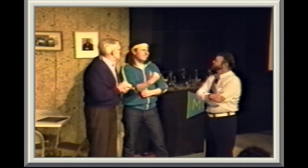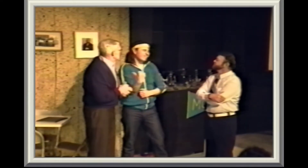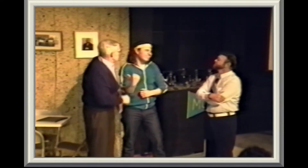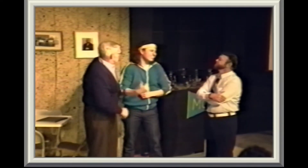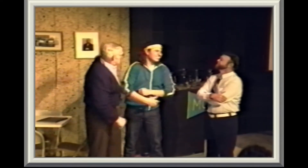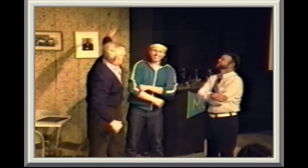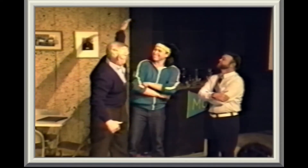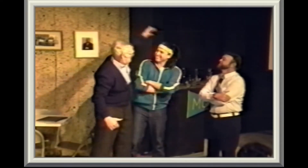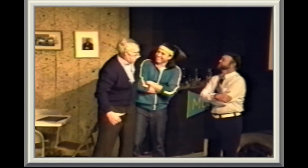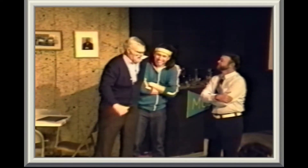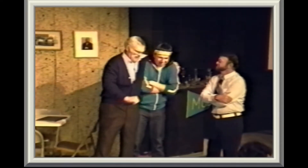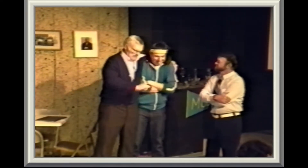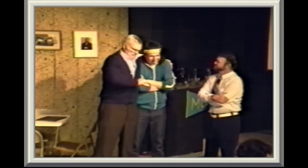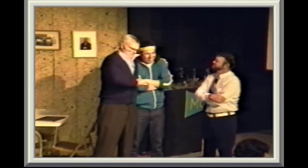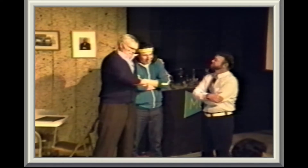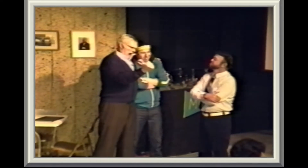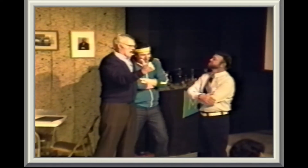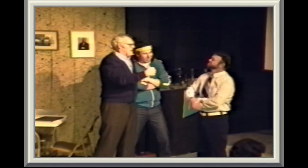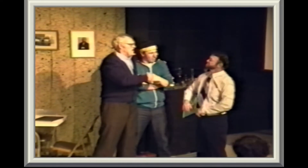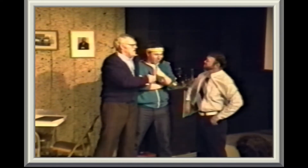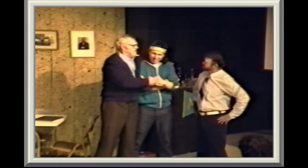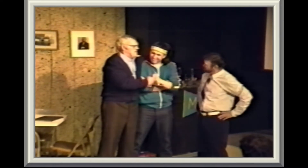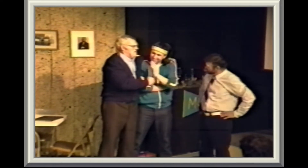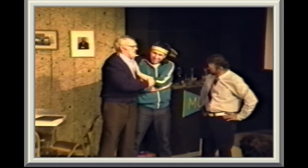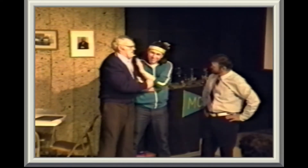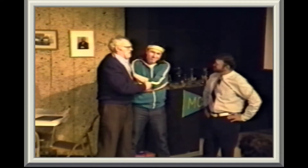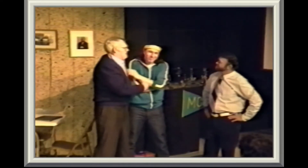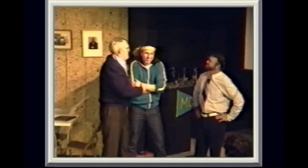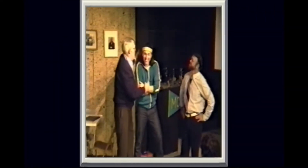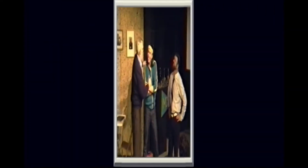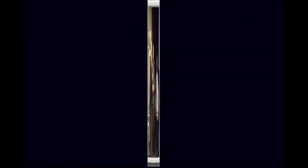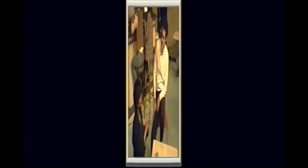That's right, I thank him. I thank him for being my grandfather. I'm proud of him.